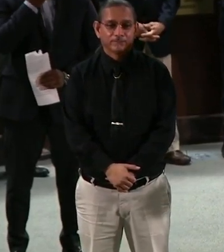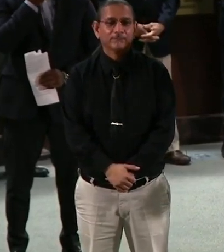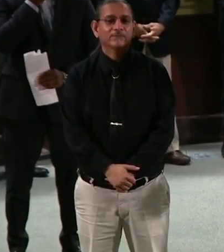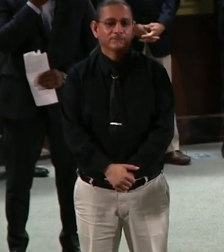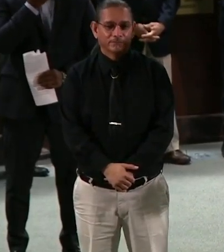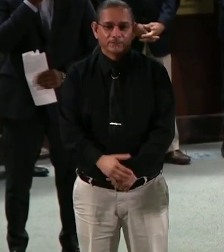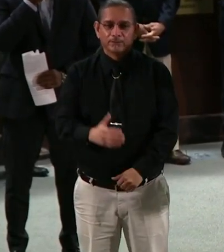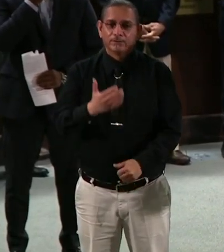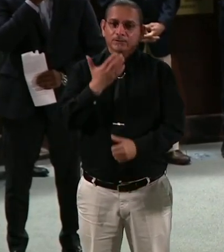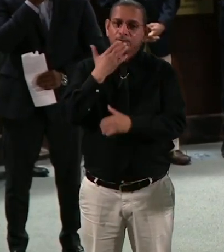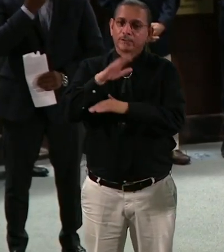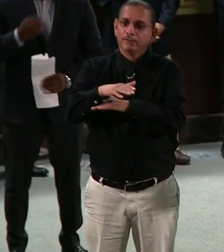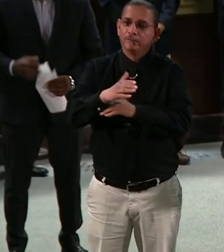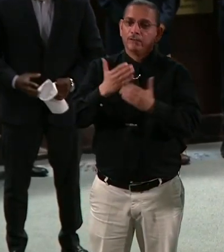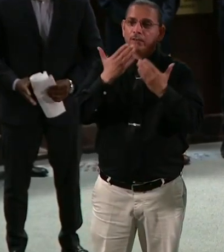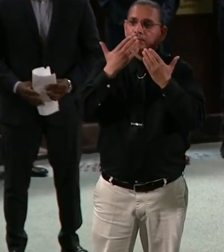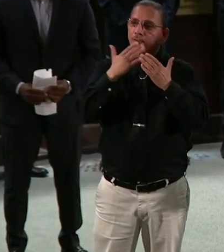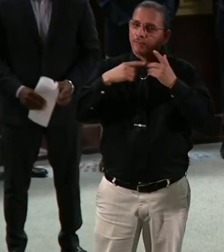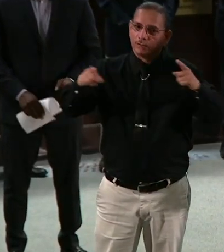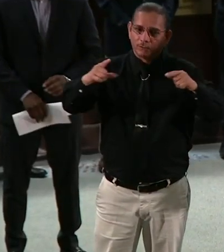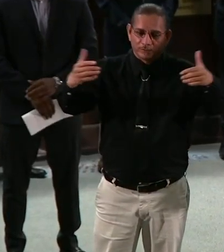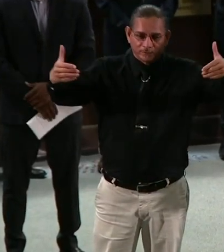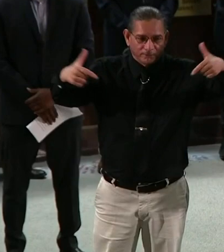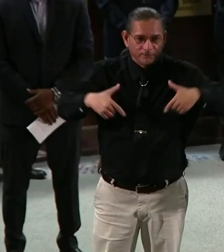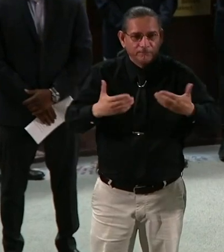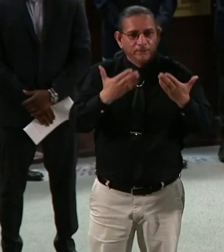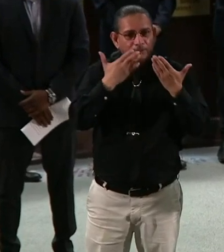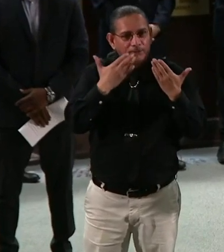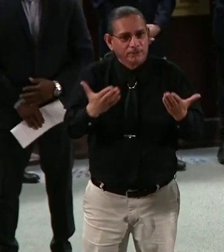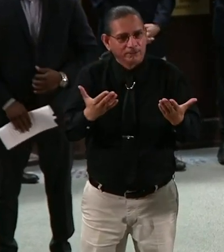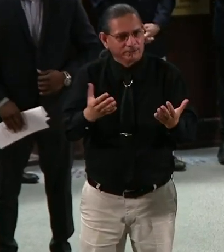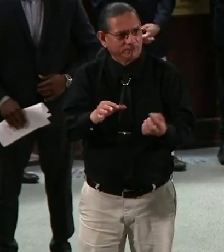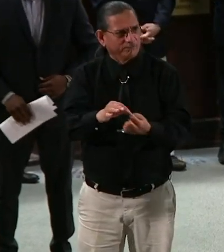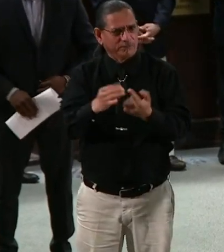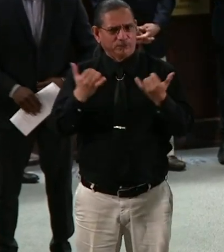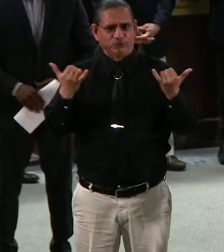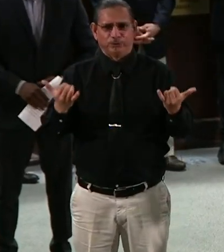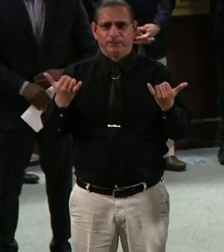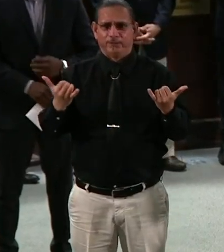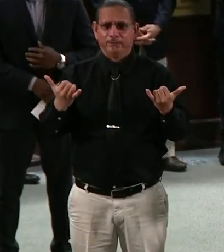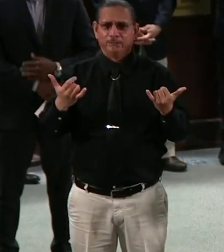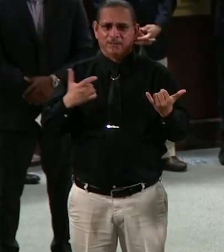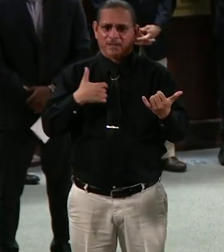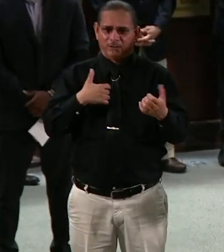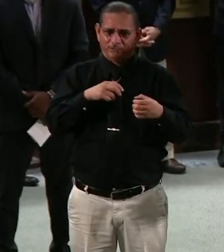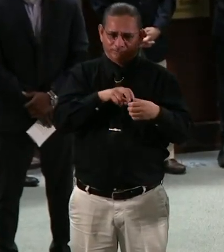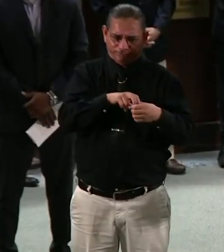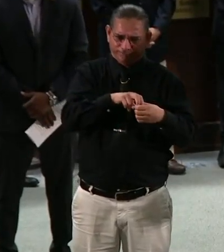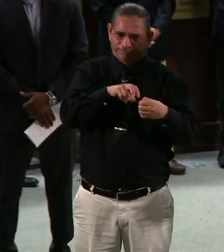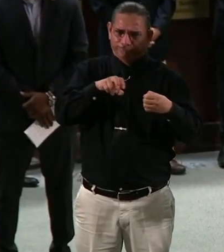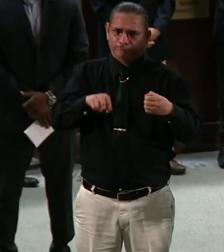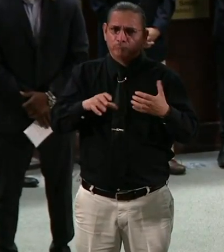OKAY. THANK YOU YEAH WHAT AFTERNOON AND THANK TO ALL OF